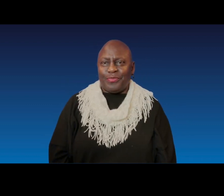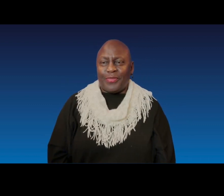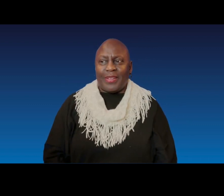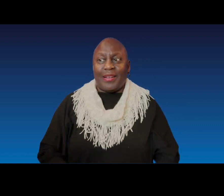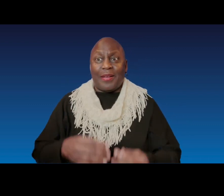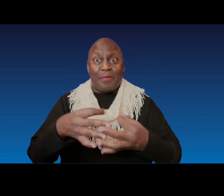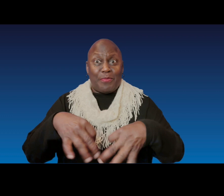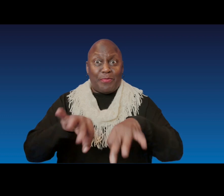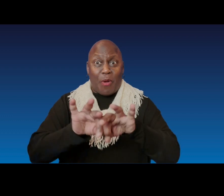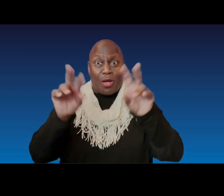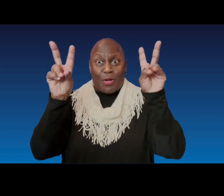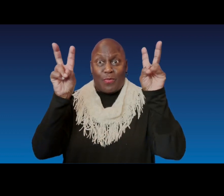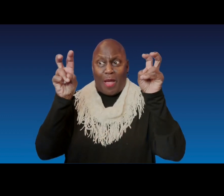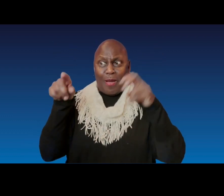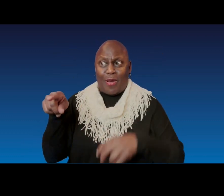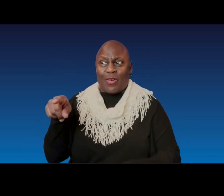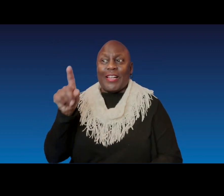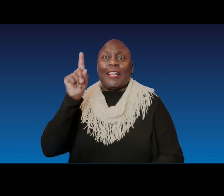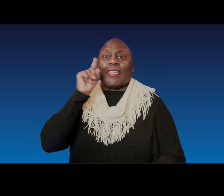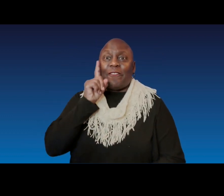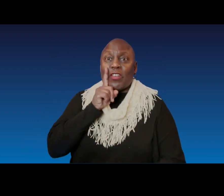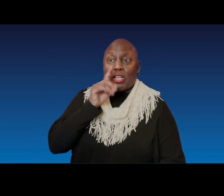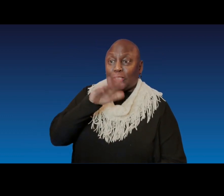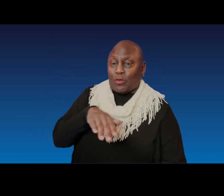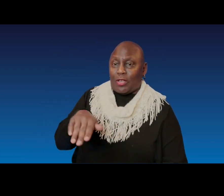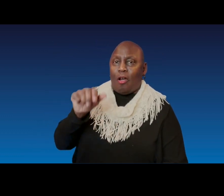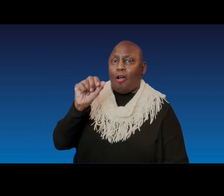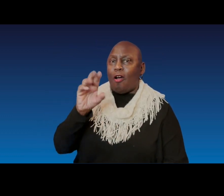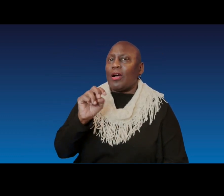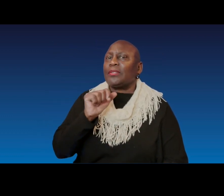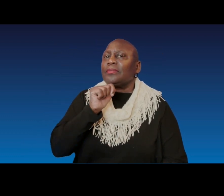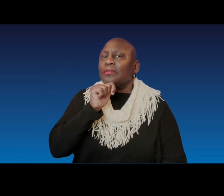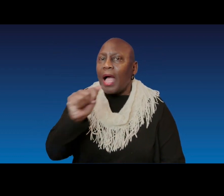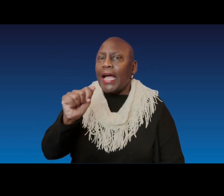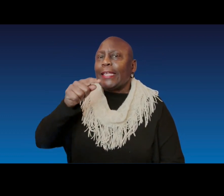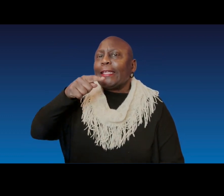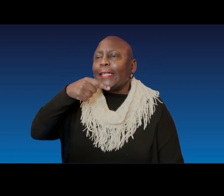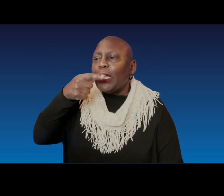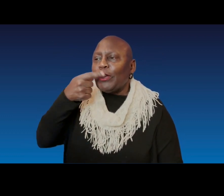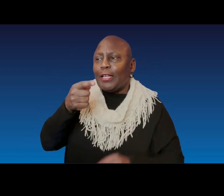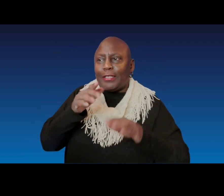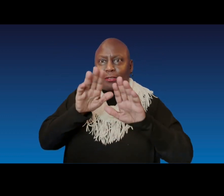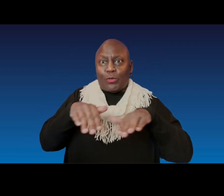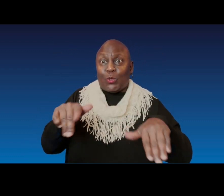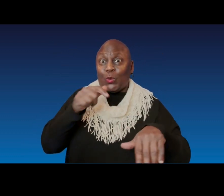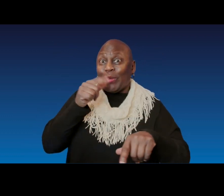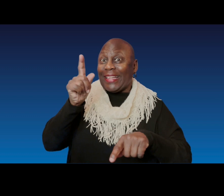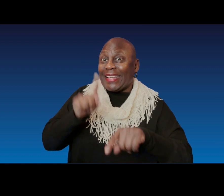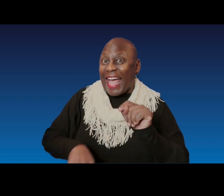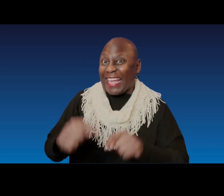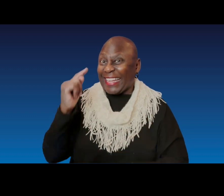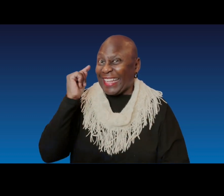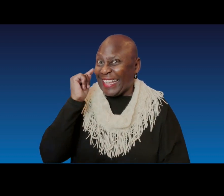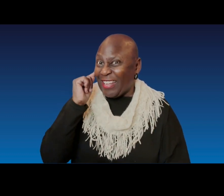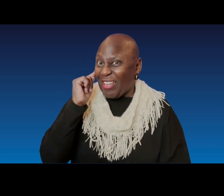That's an important quote on screen. Deaf children are not hearing children who can't hear.